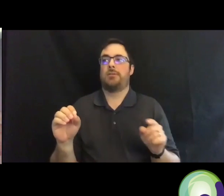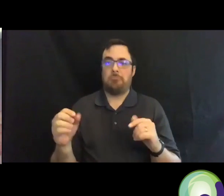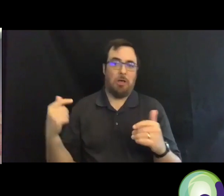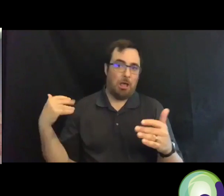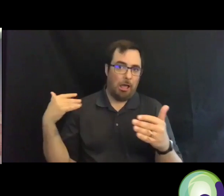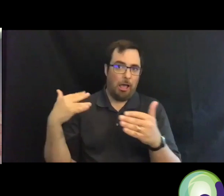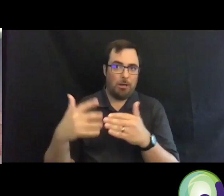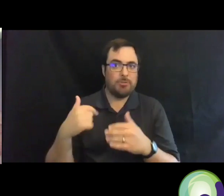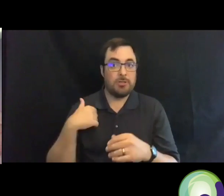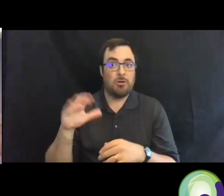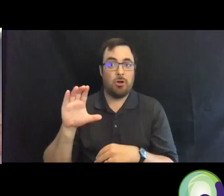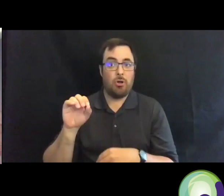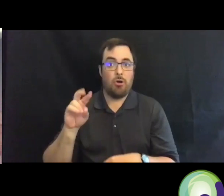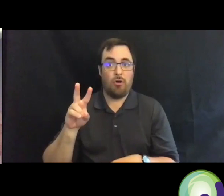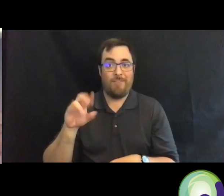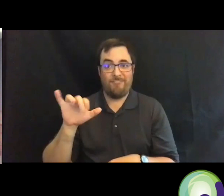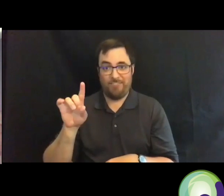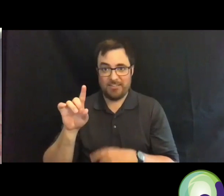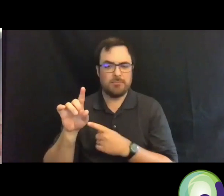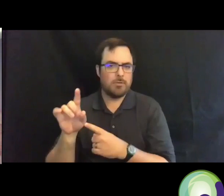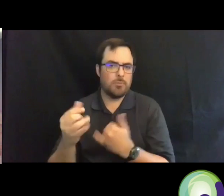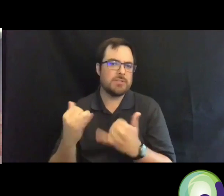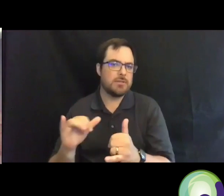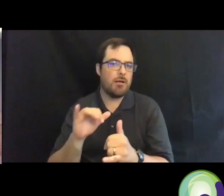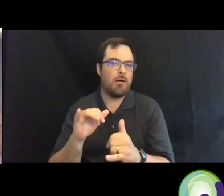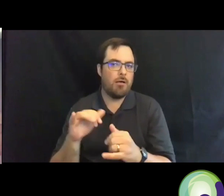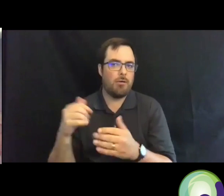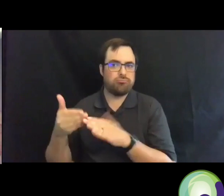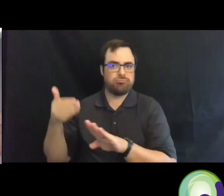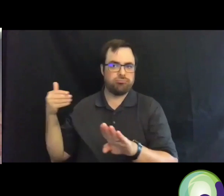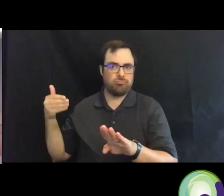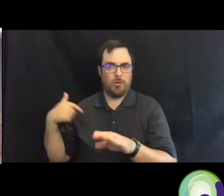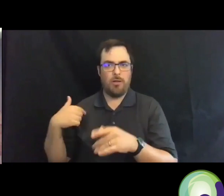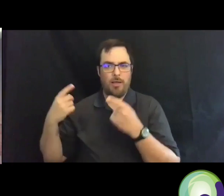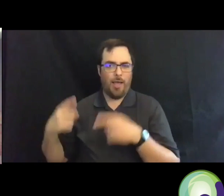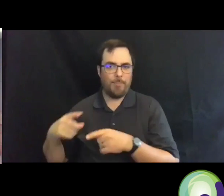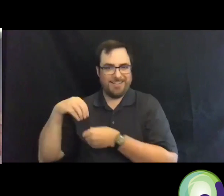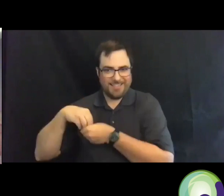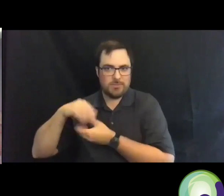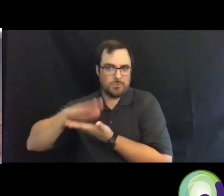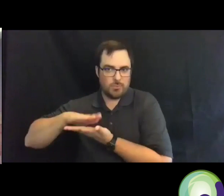since COVID, it was still happening in the school you know so that there was a support from a teacher for the blind or a teacher for